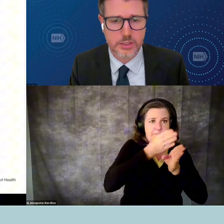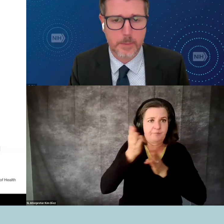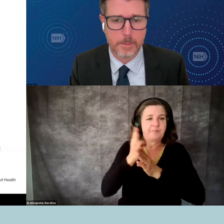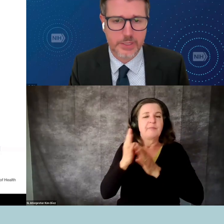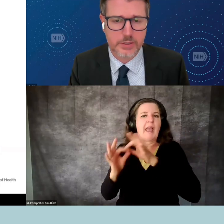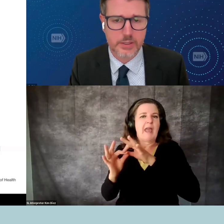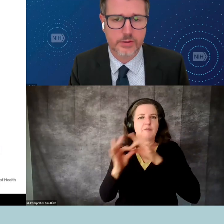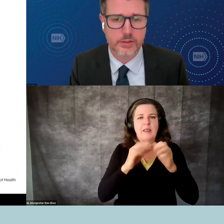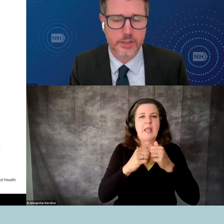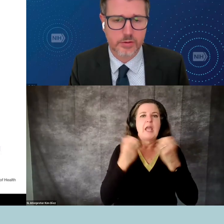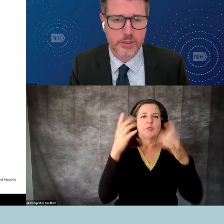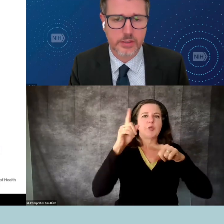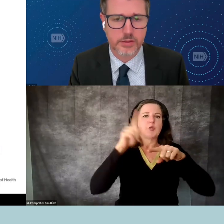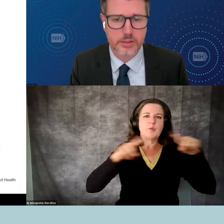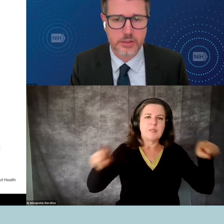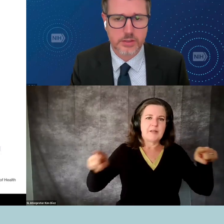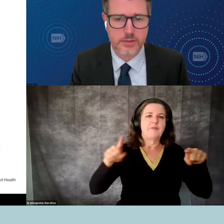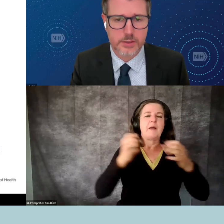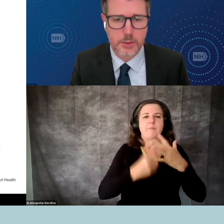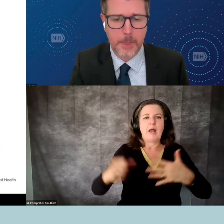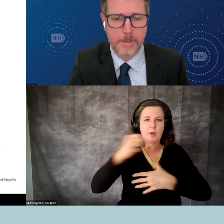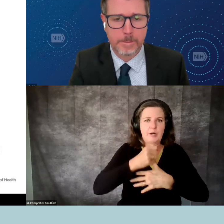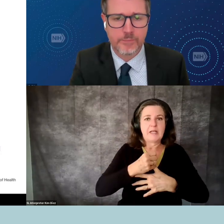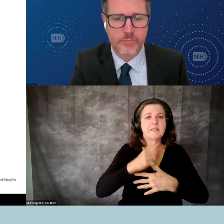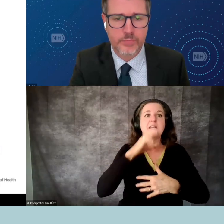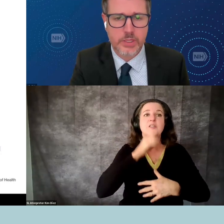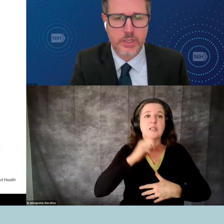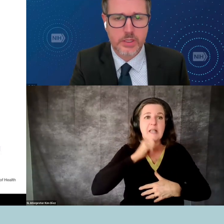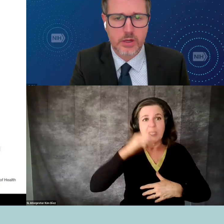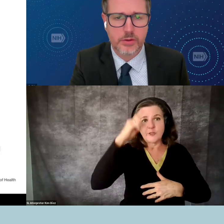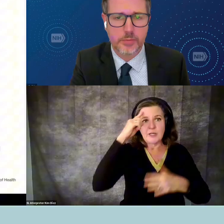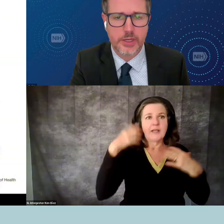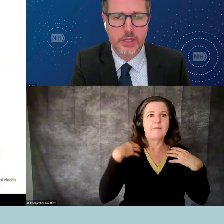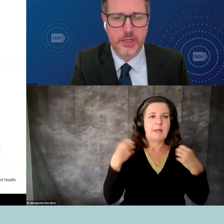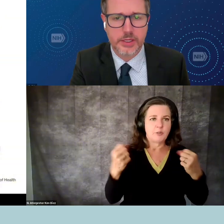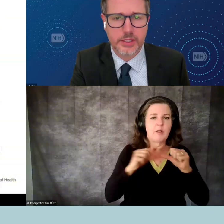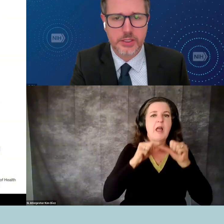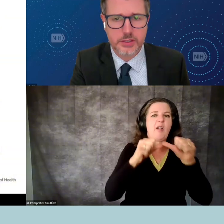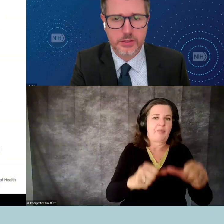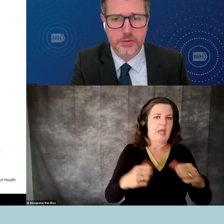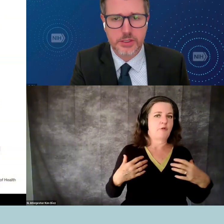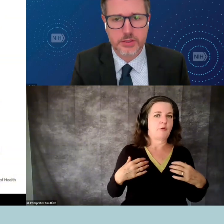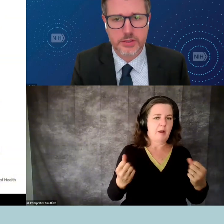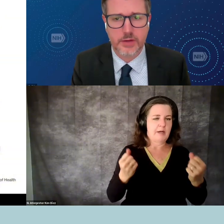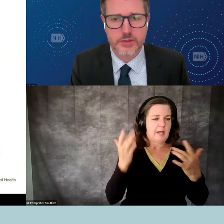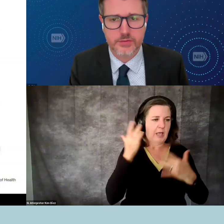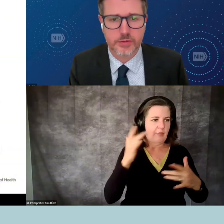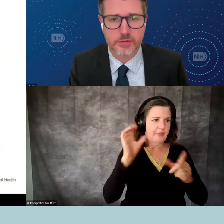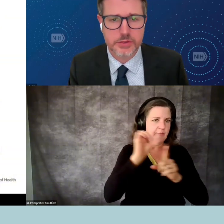aging, mental health, and chronic health conditions. Although many NIH institute centers and offices fund